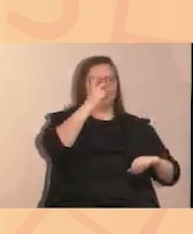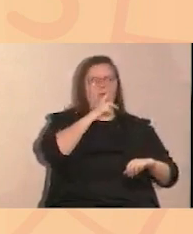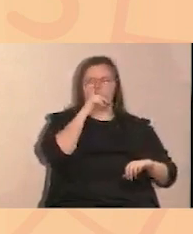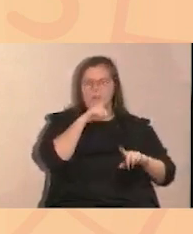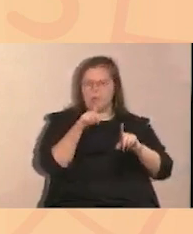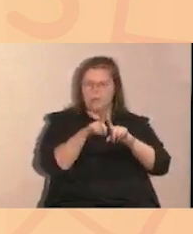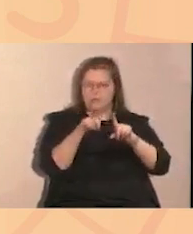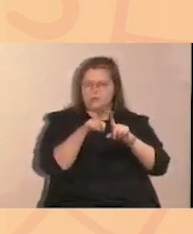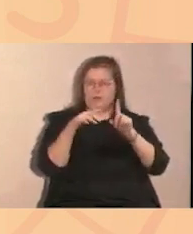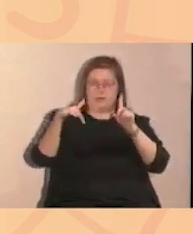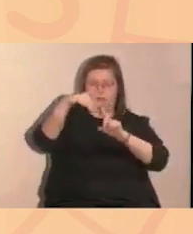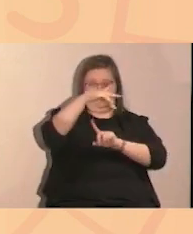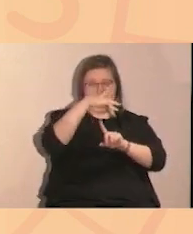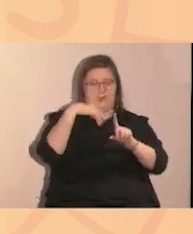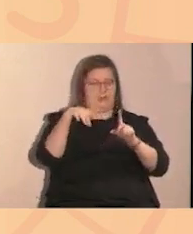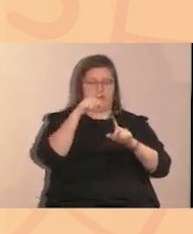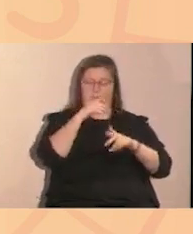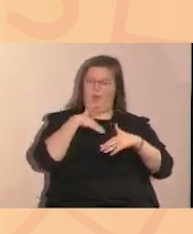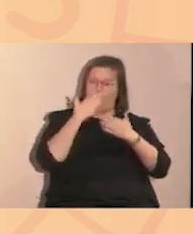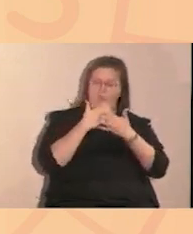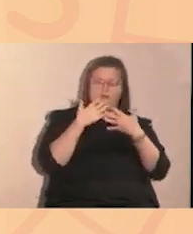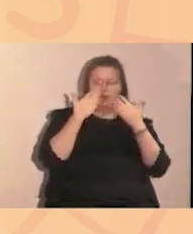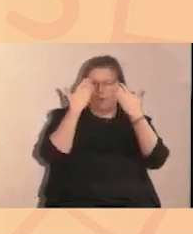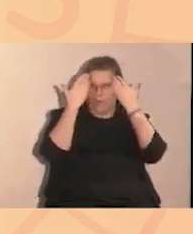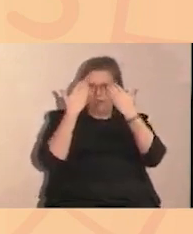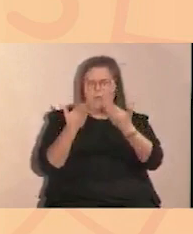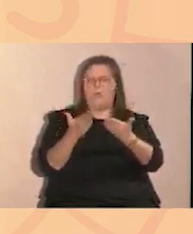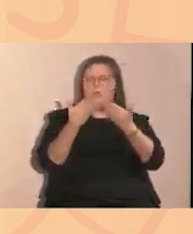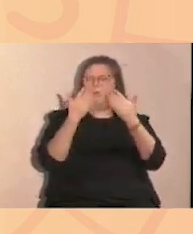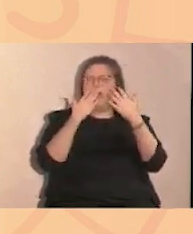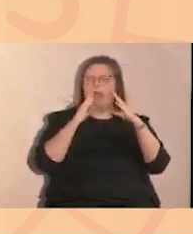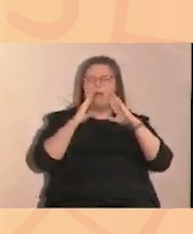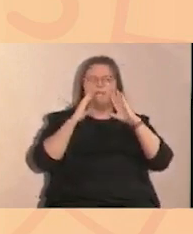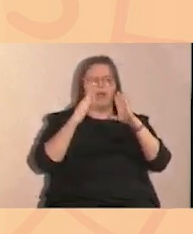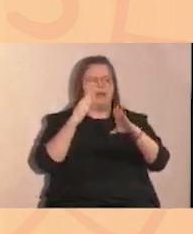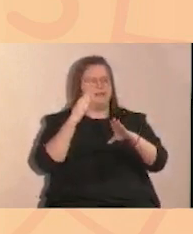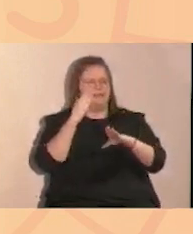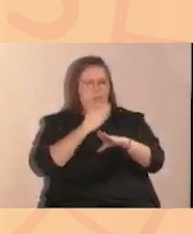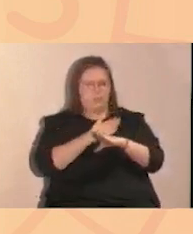surrounded by people I admire who undertake incredible work under duress to share our stories.